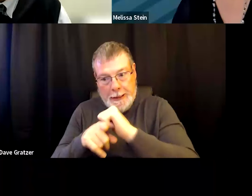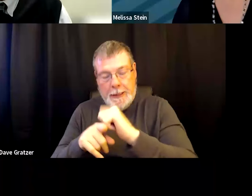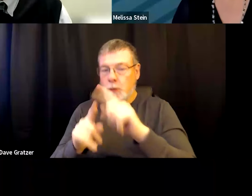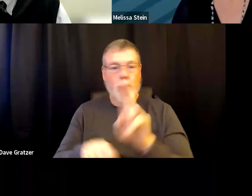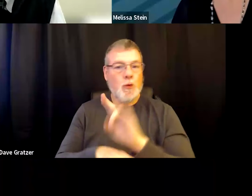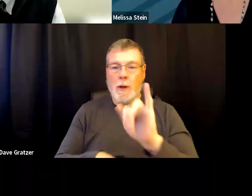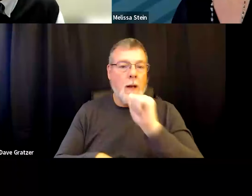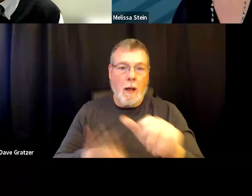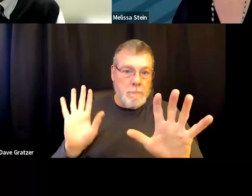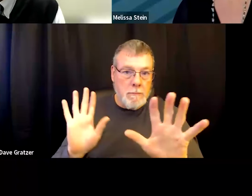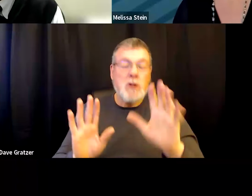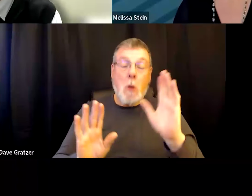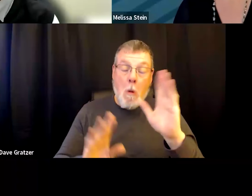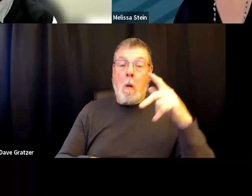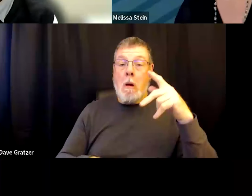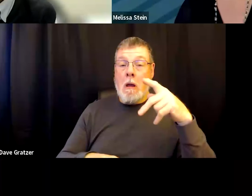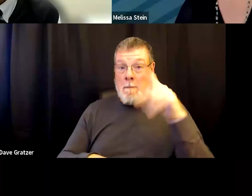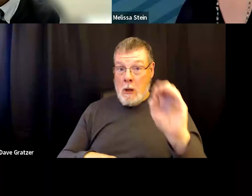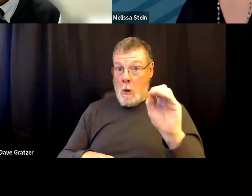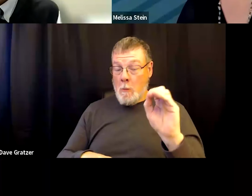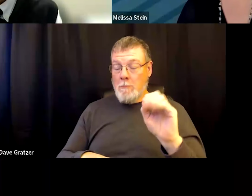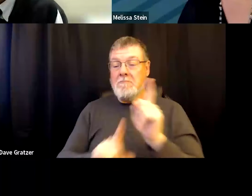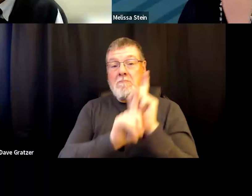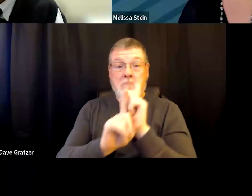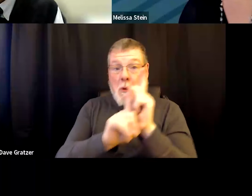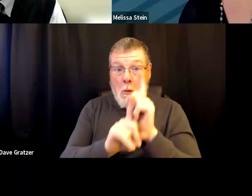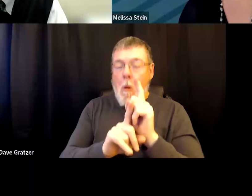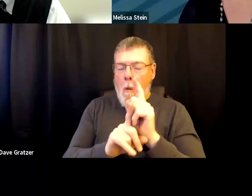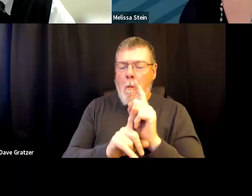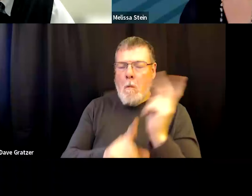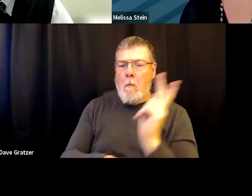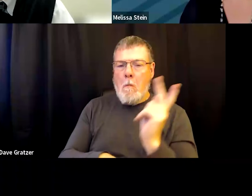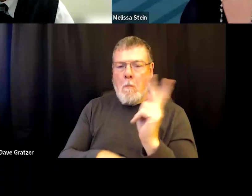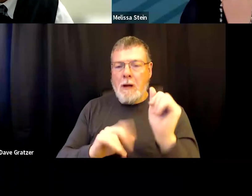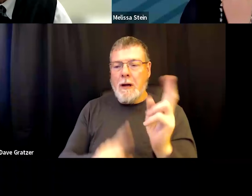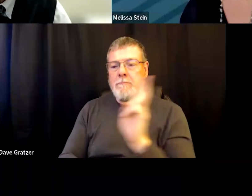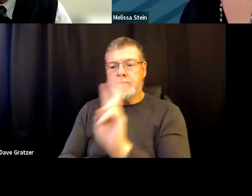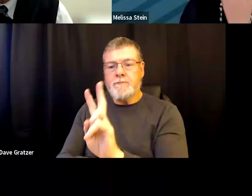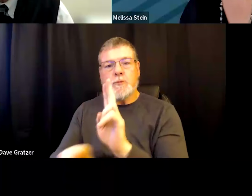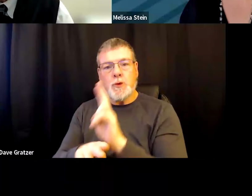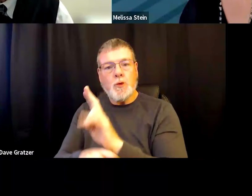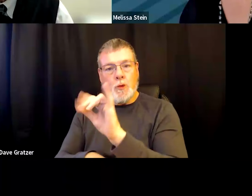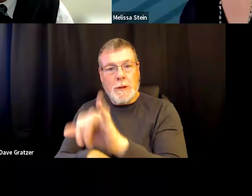So I think a probation parole officer, community supervision officer could certainly use those instruments.